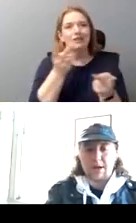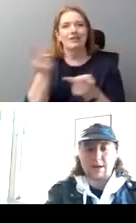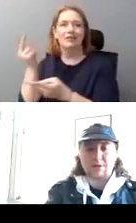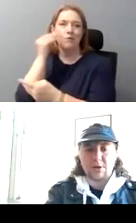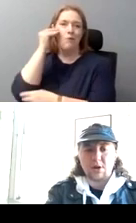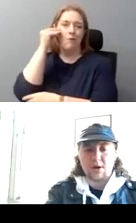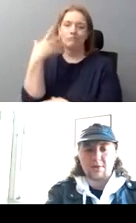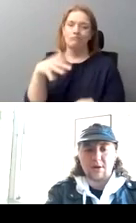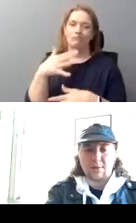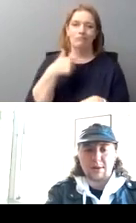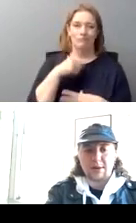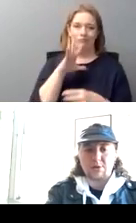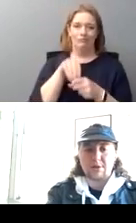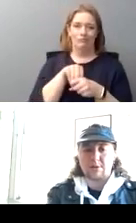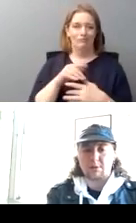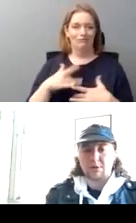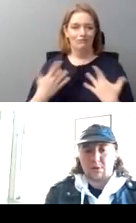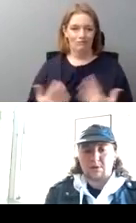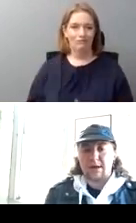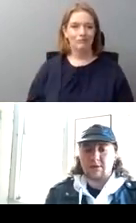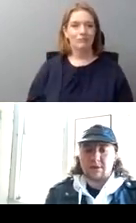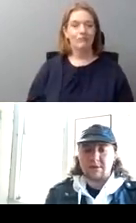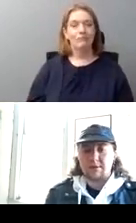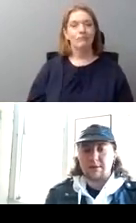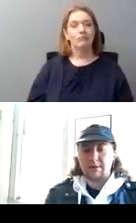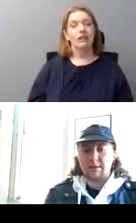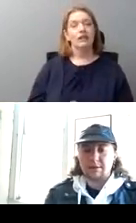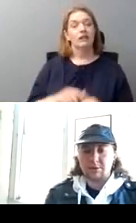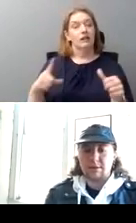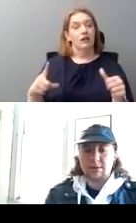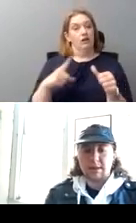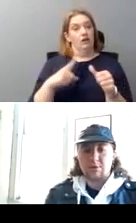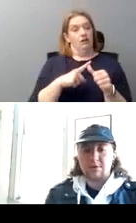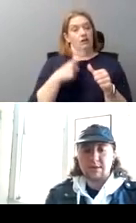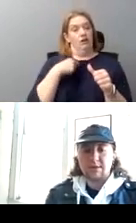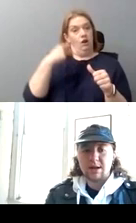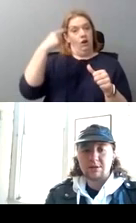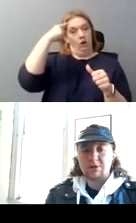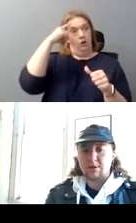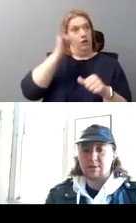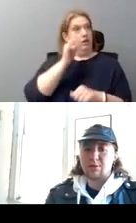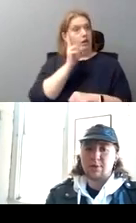And to start off I think it would be really short-sighted of us to think that the history of site that we're visiting tonight starts at the moment